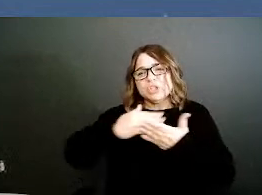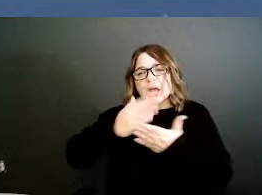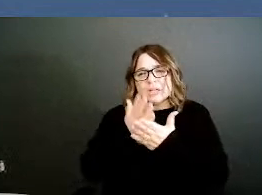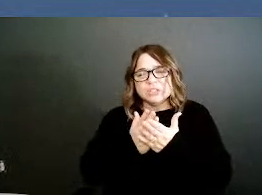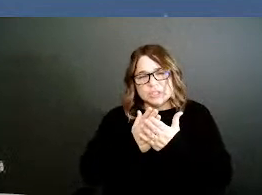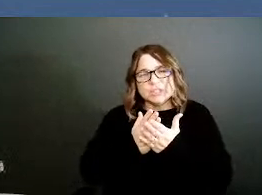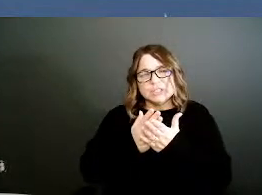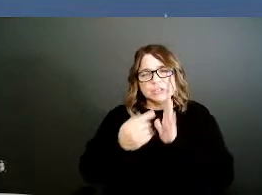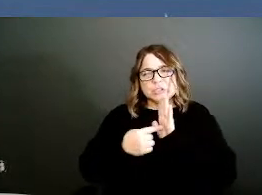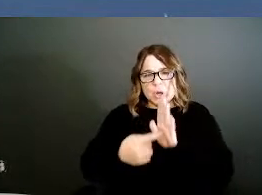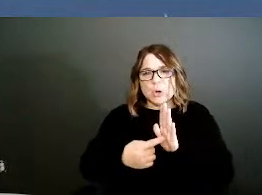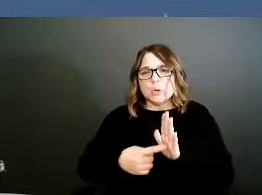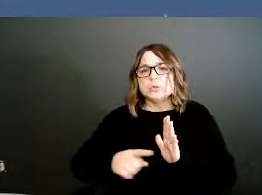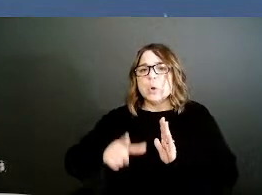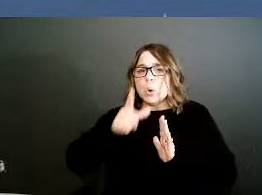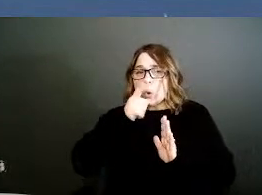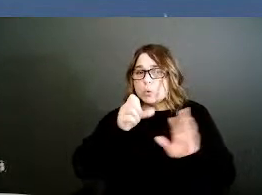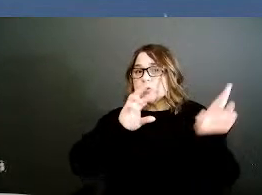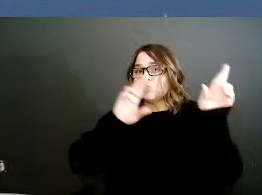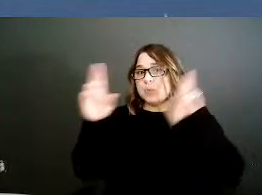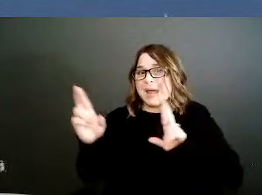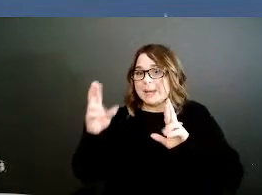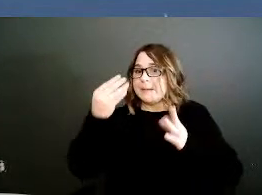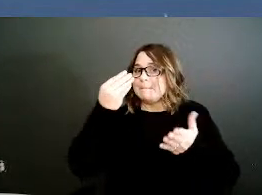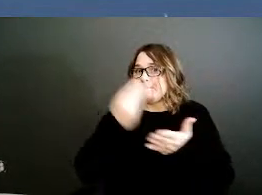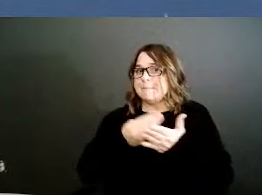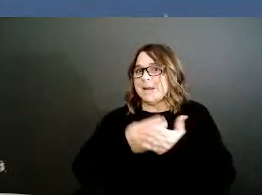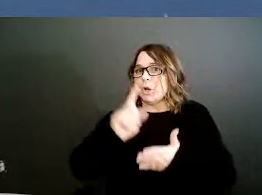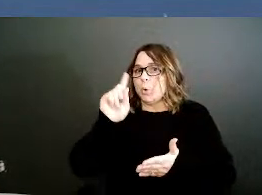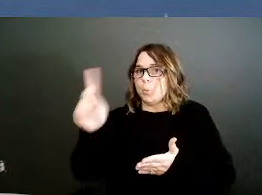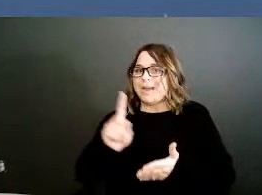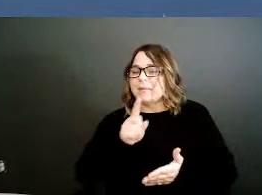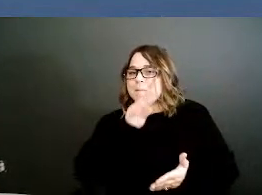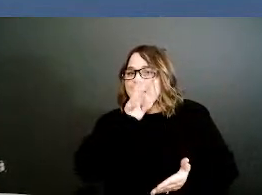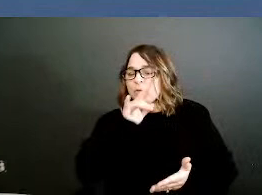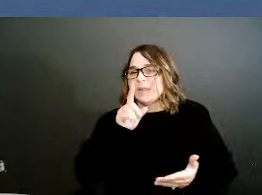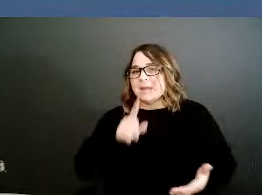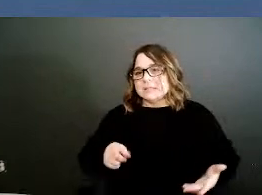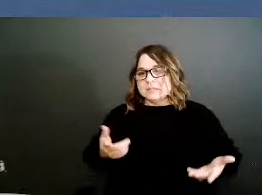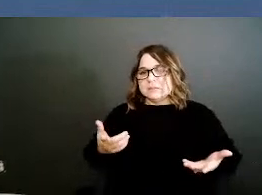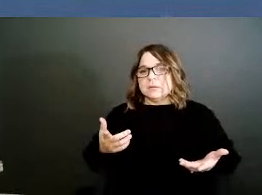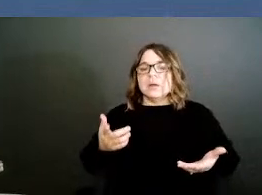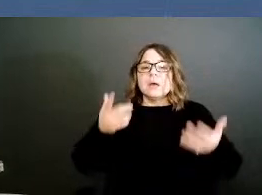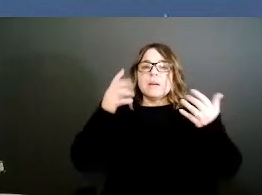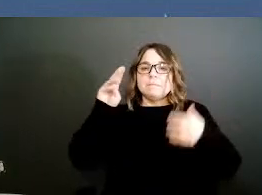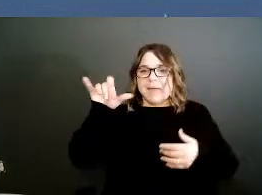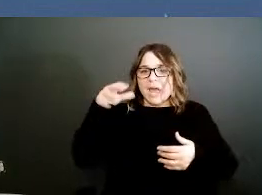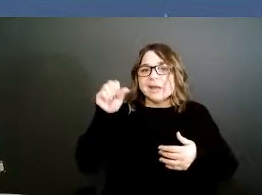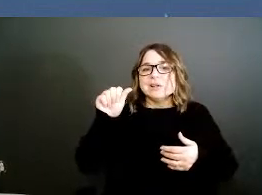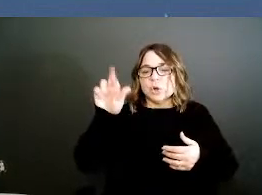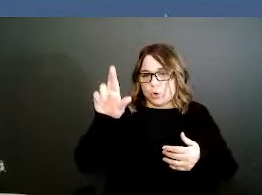A $27 MILLION INCREASE TO THE POLICE BUDGET ON TOP OF THE MILLIONS OF DOLLARS OF SETTLEMENTS FOR THE FAMILIES FOR POLICE BRUTALITY.